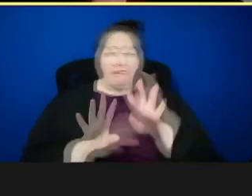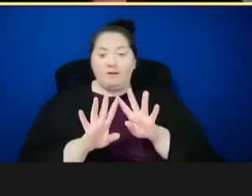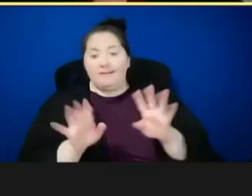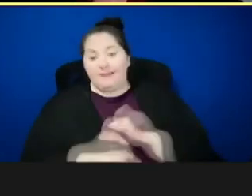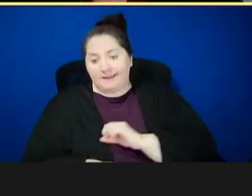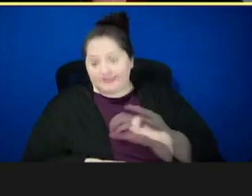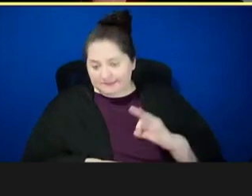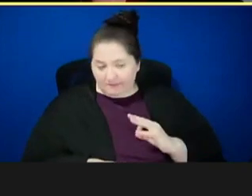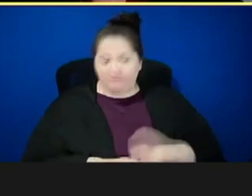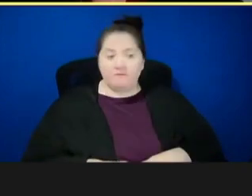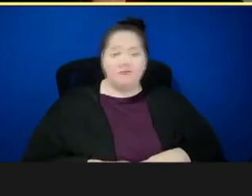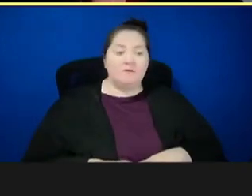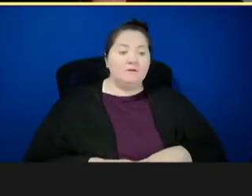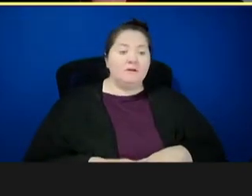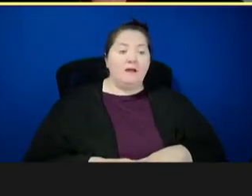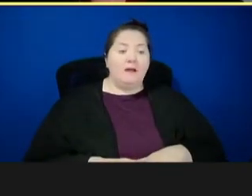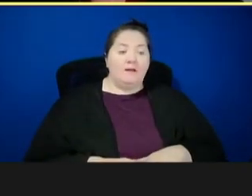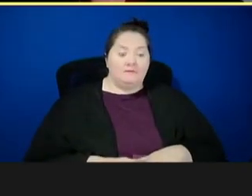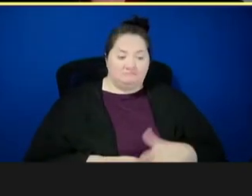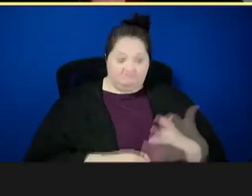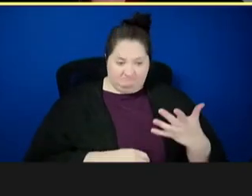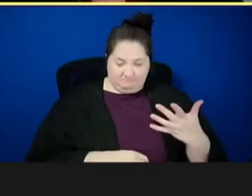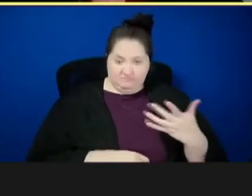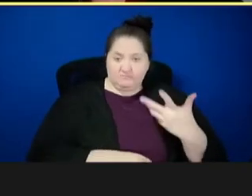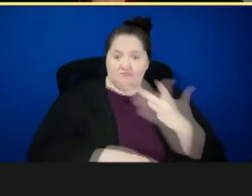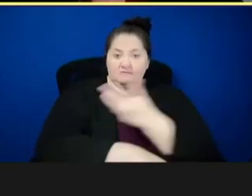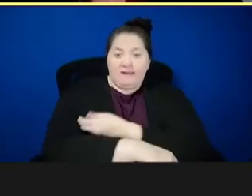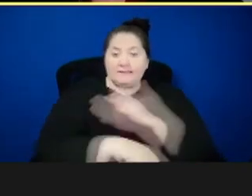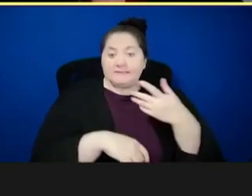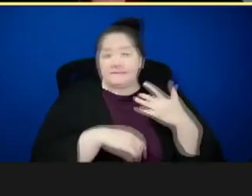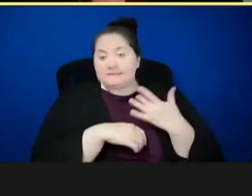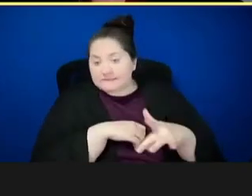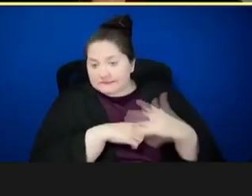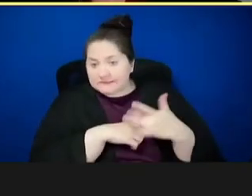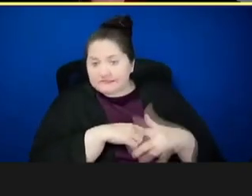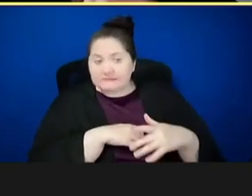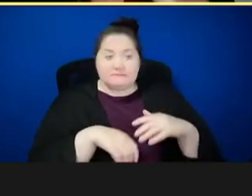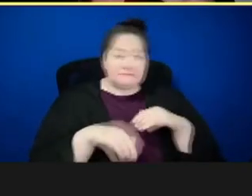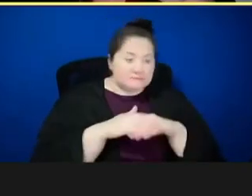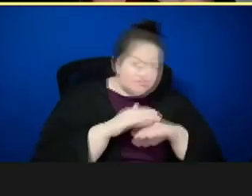And again, making vaccines accessible and providing reasons for the staff to -- and